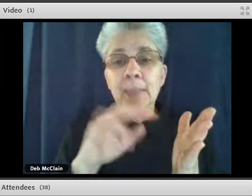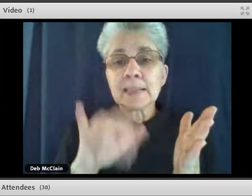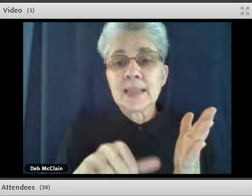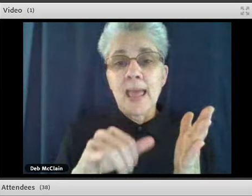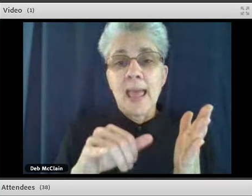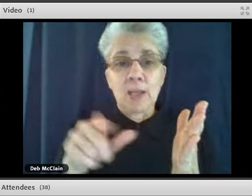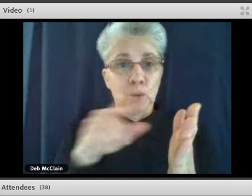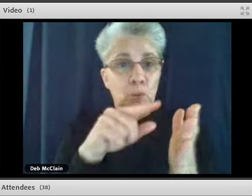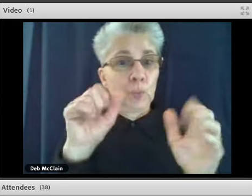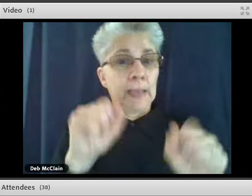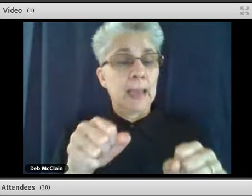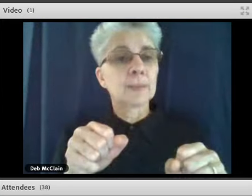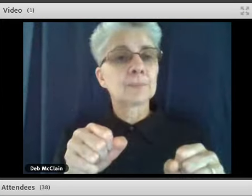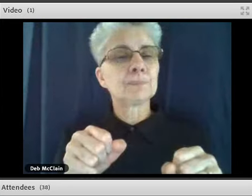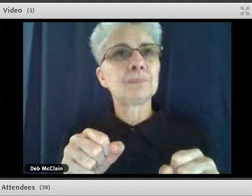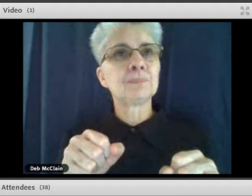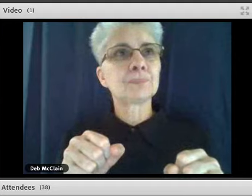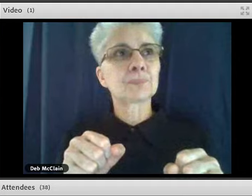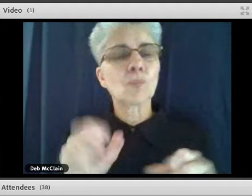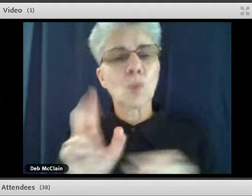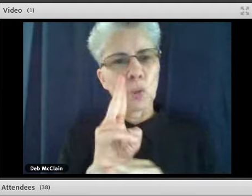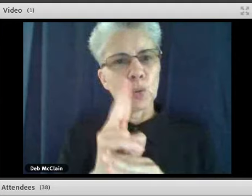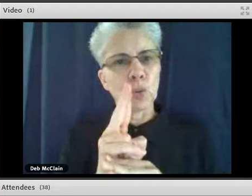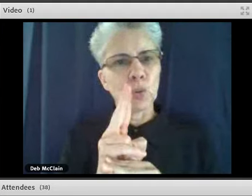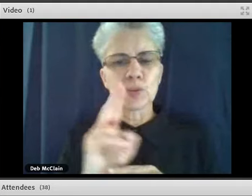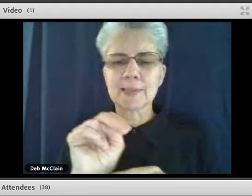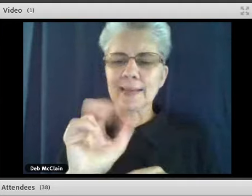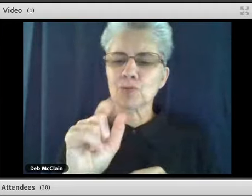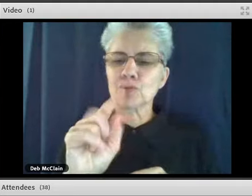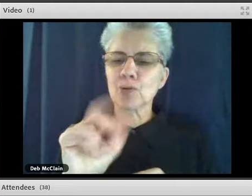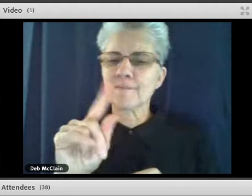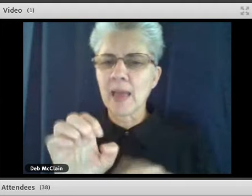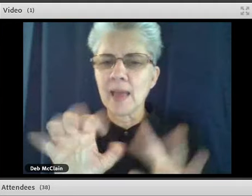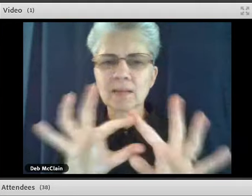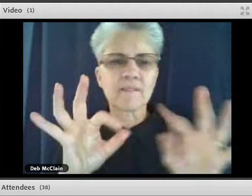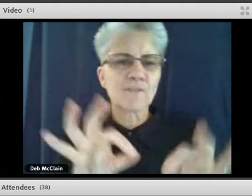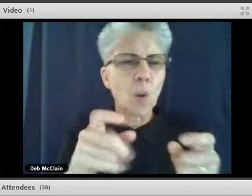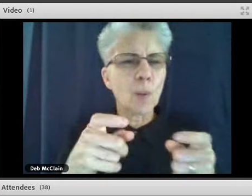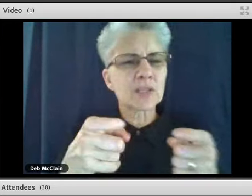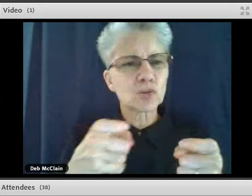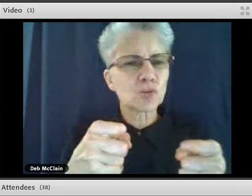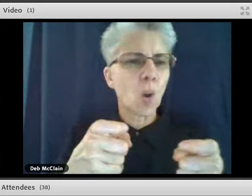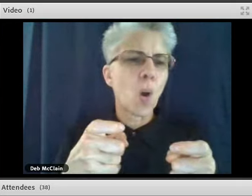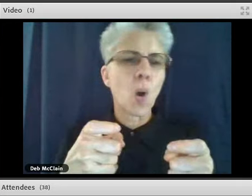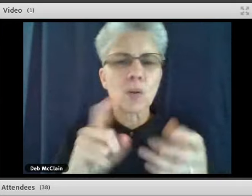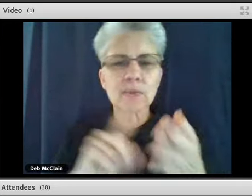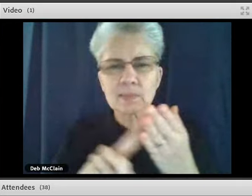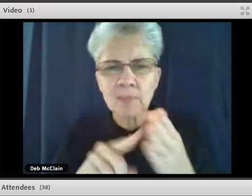It means that you can use the interface, the forms, the controls, the navigation.